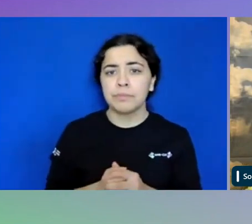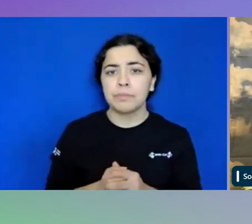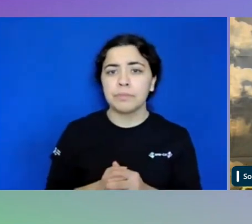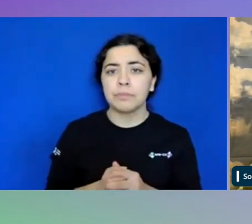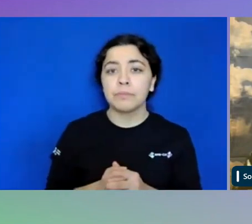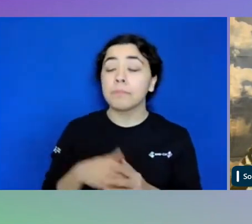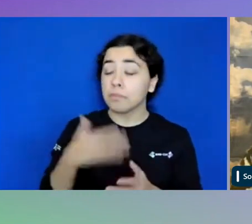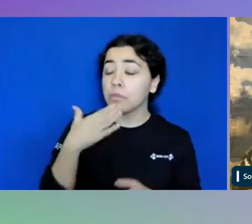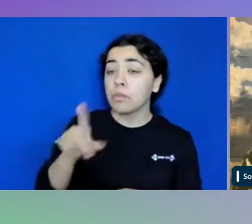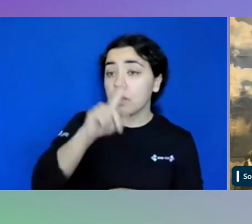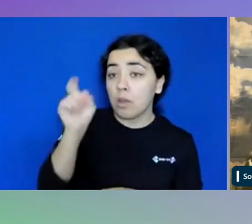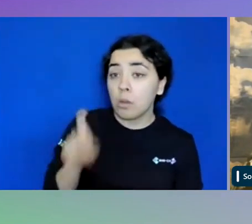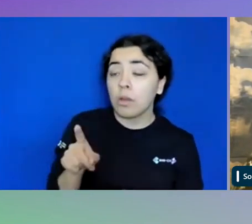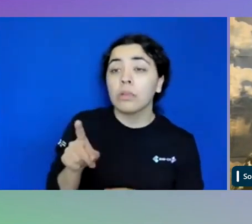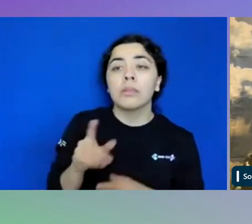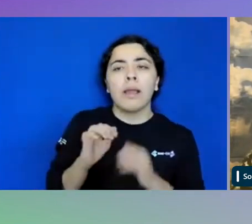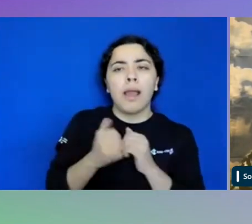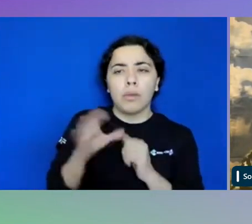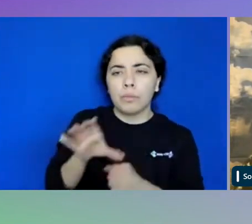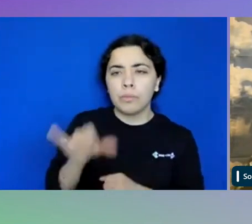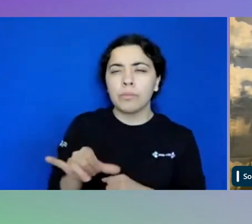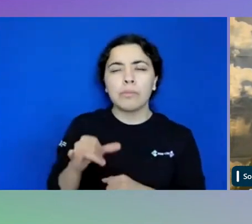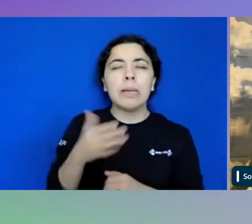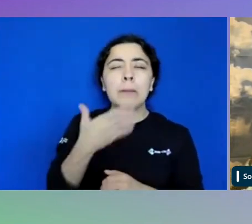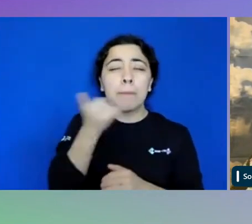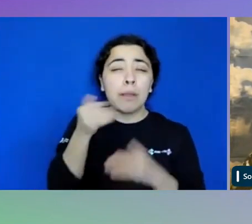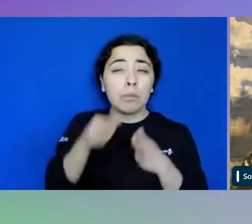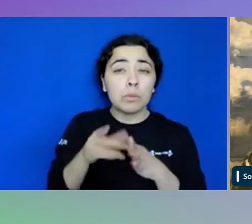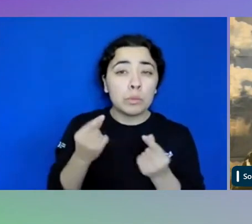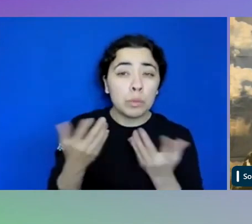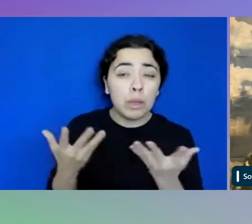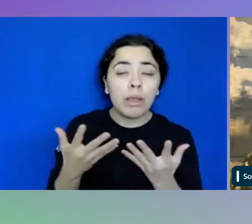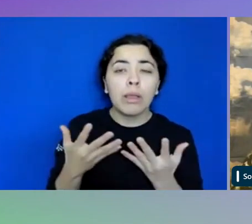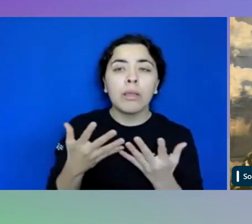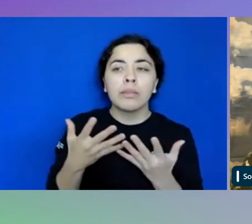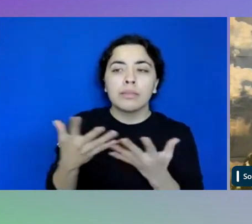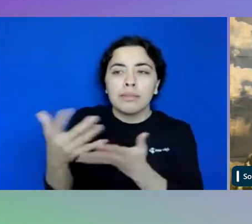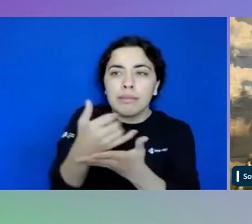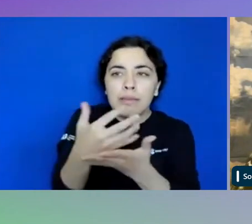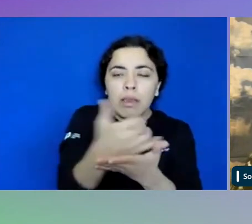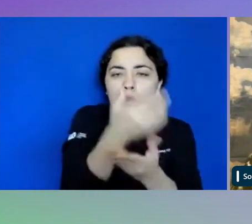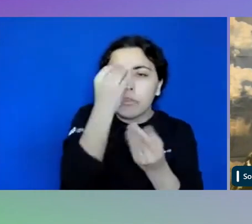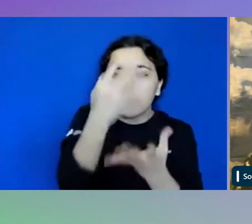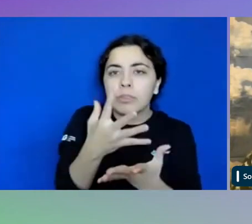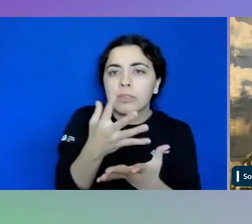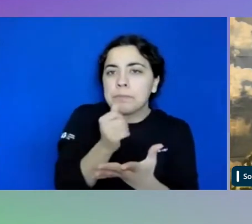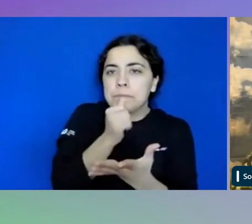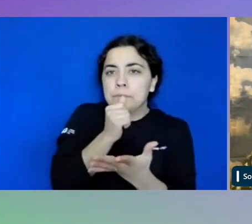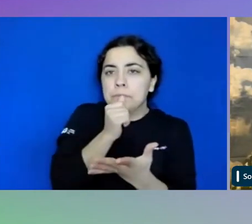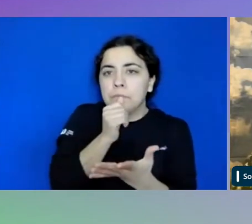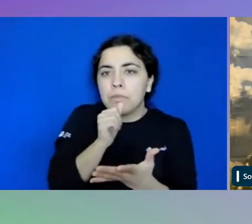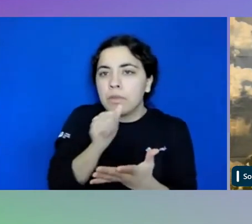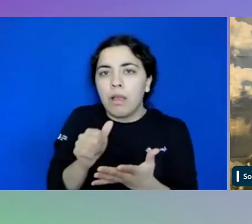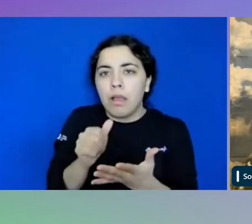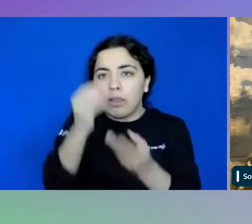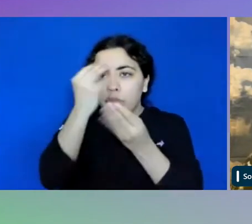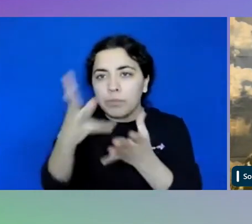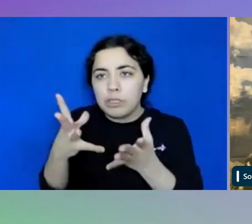best ways to do that is to make sure that you're gathering it anonymously. Uh, if you're